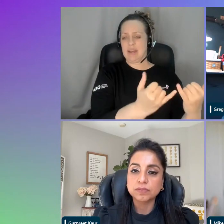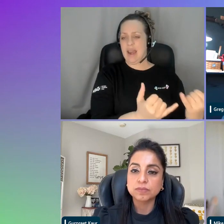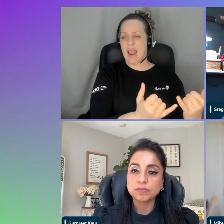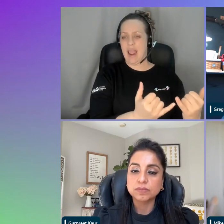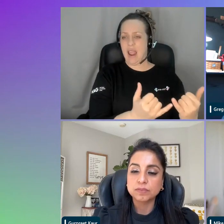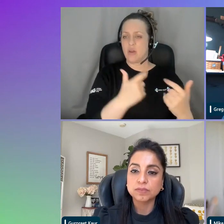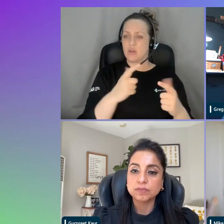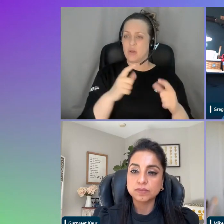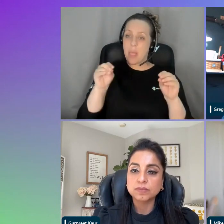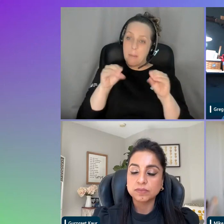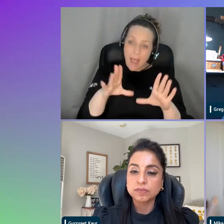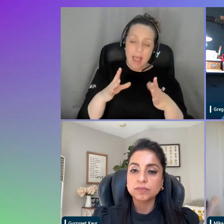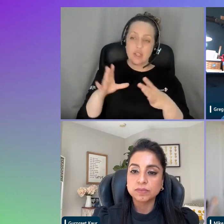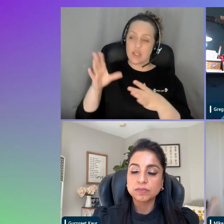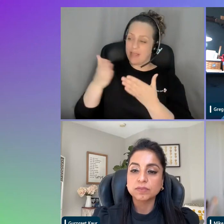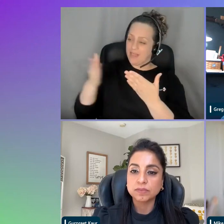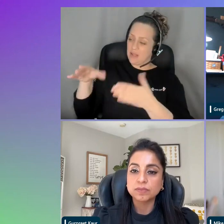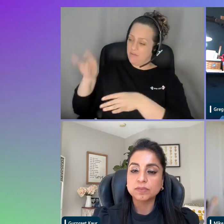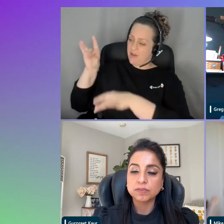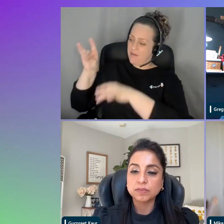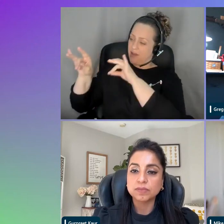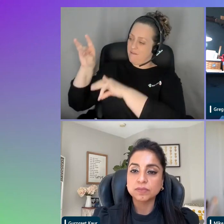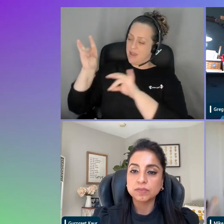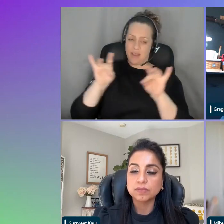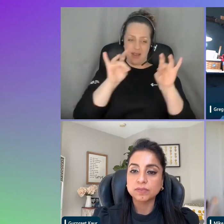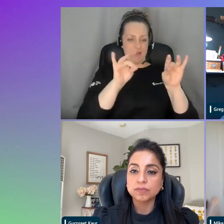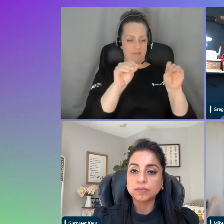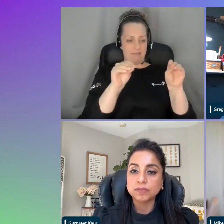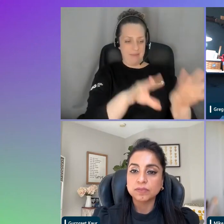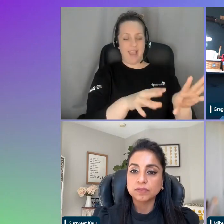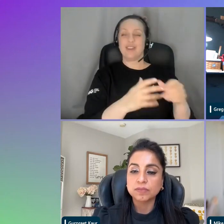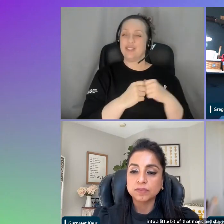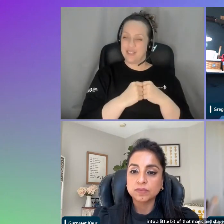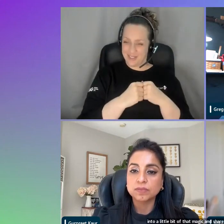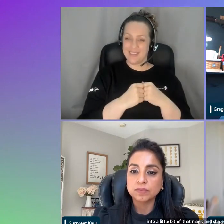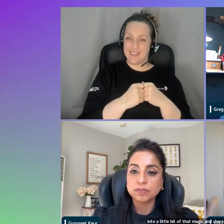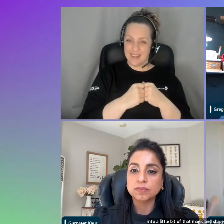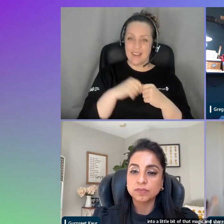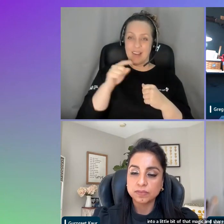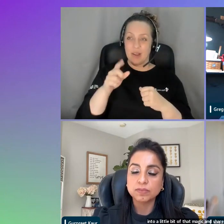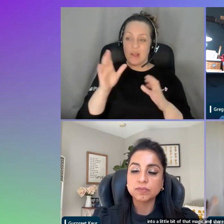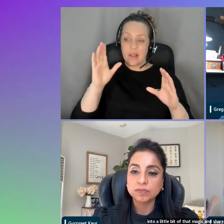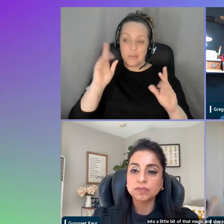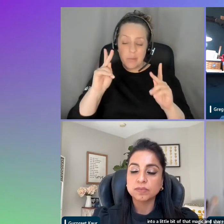that magic and share some of those things that are going to help. Um, our listeners and our, our, you know, the folks that